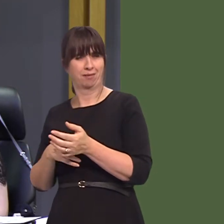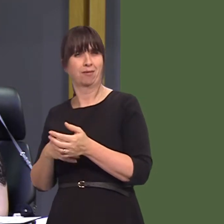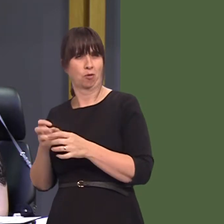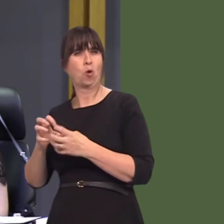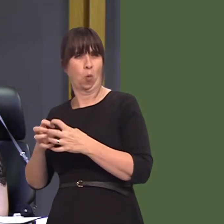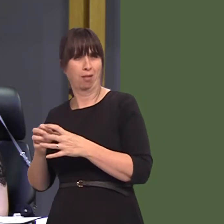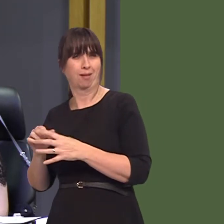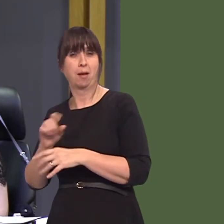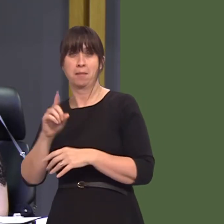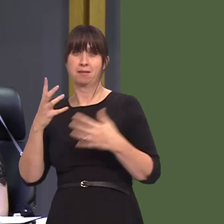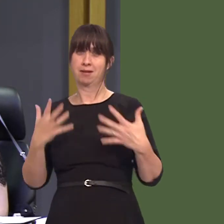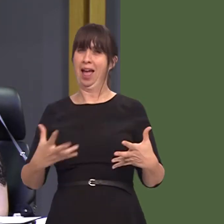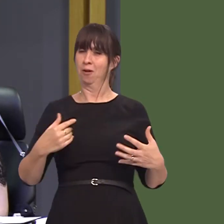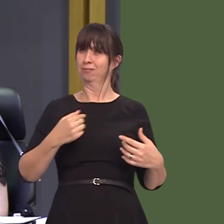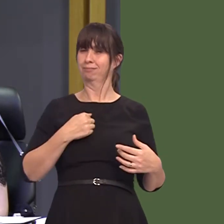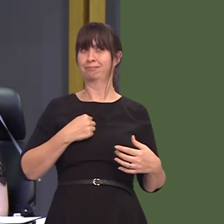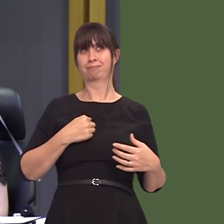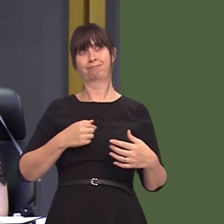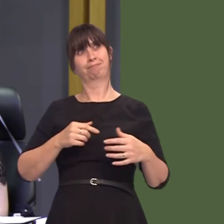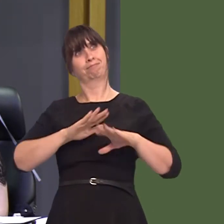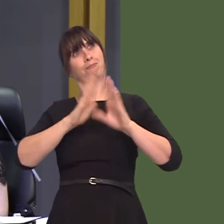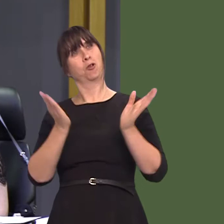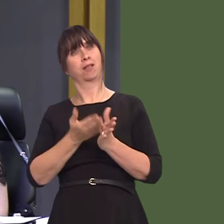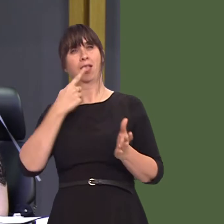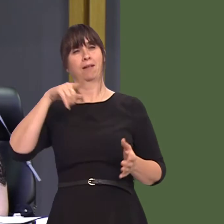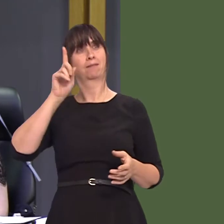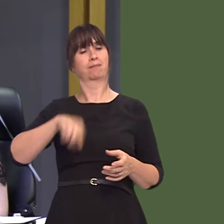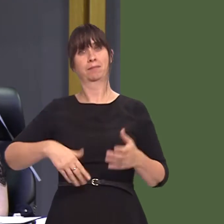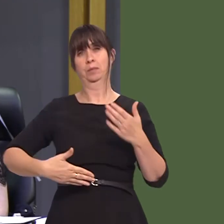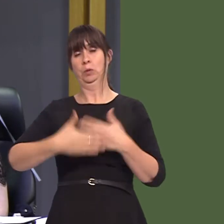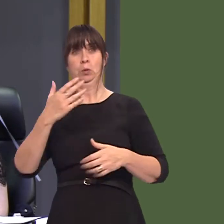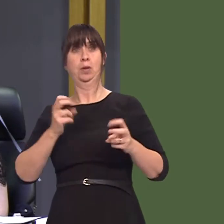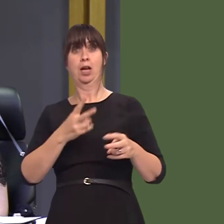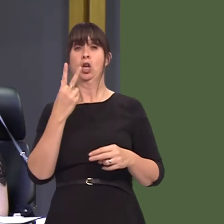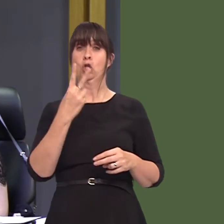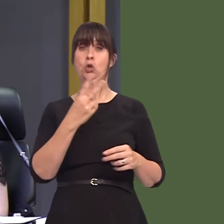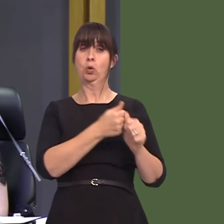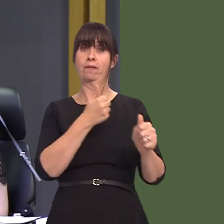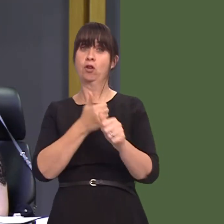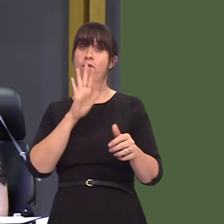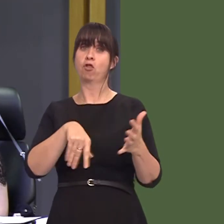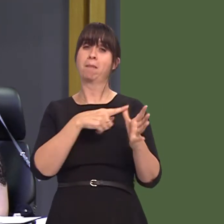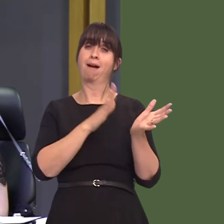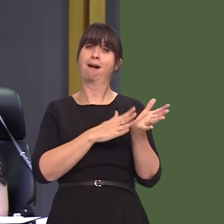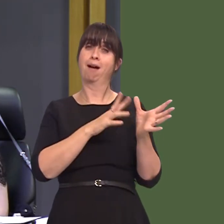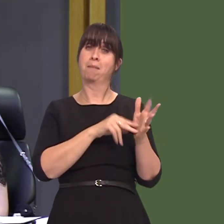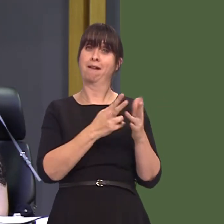that we are in the vanguard with this industrial revolution. Two companies from Ammanford are responsible, by the way.